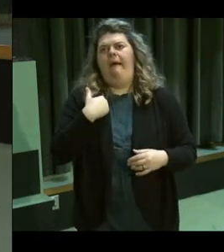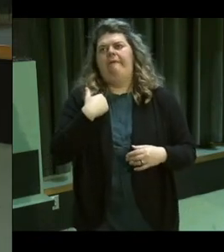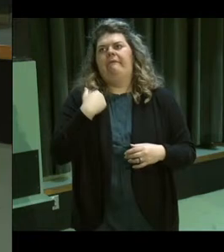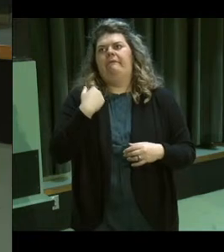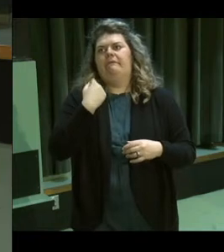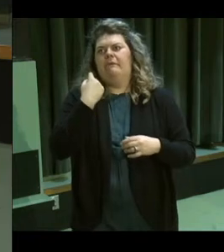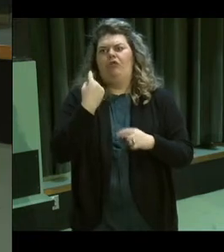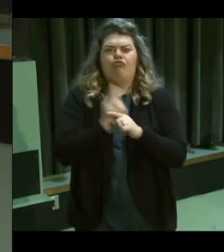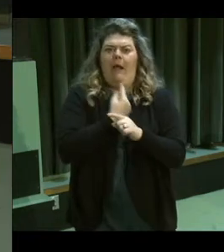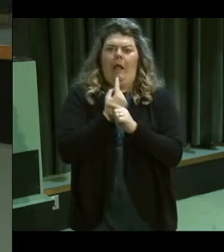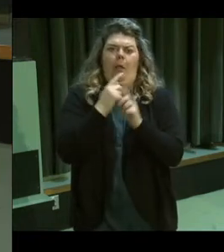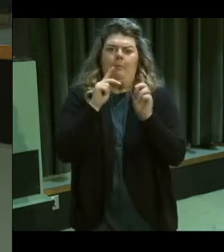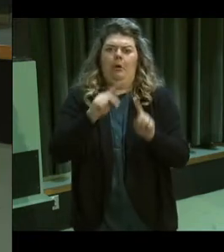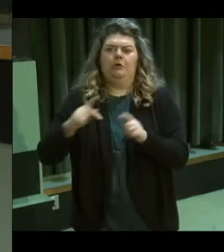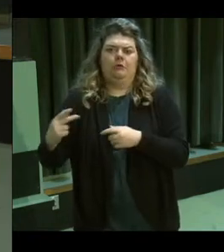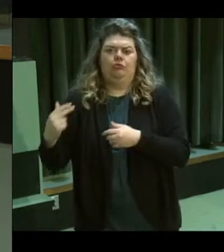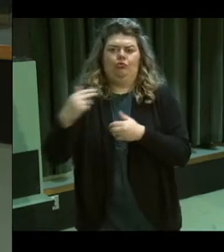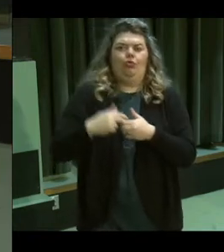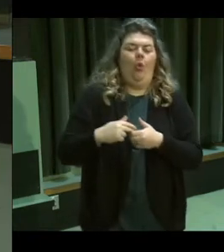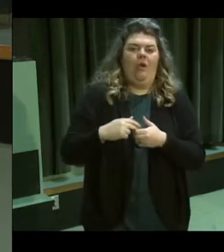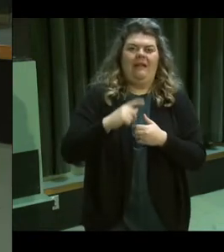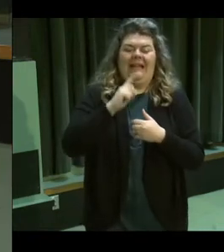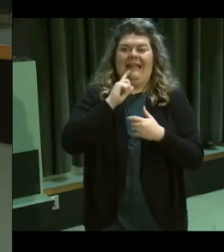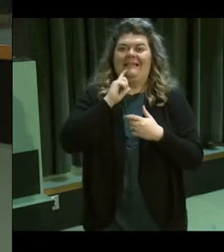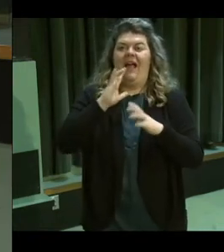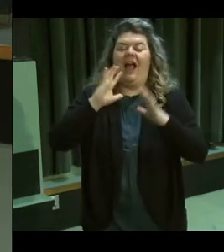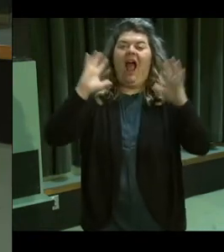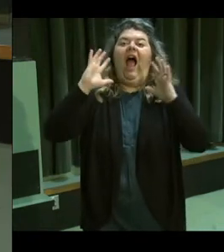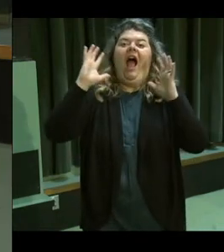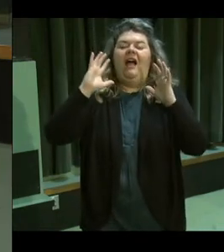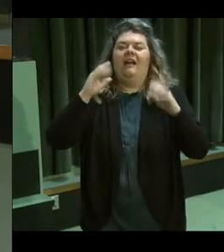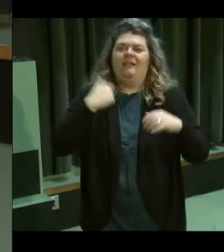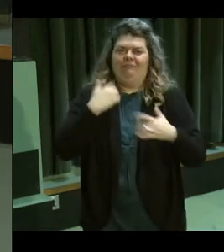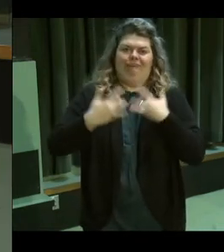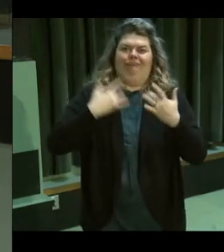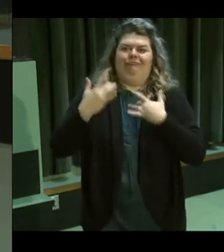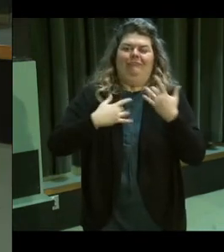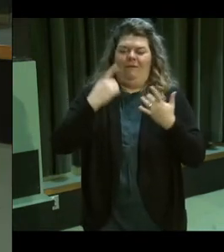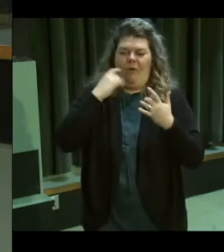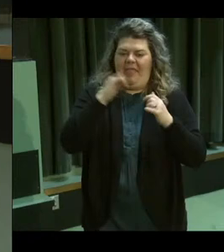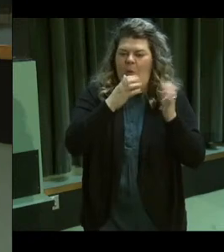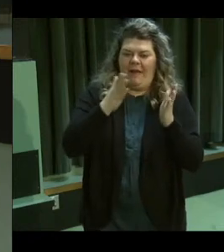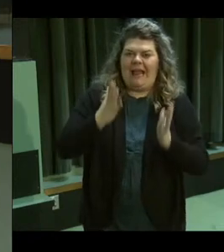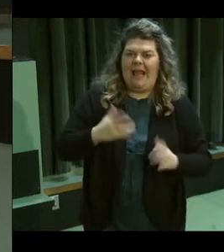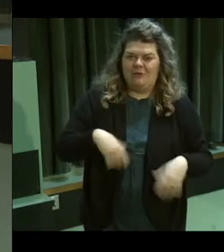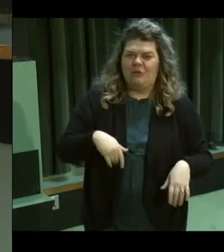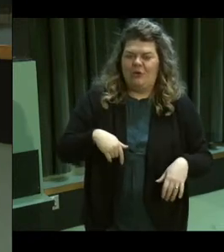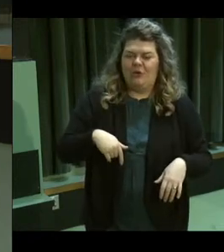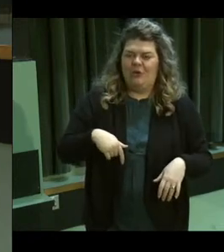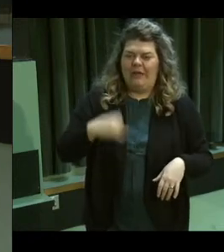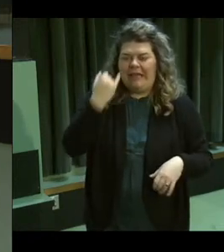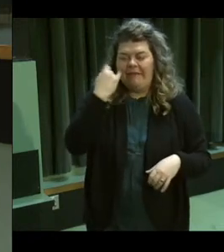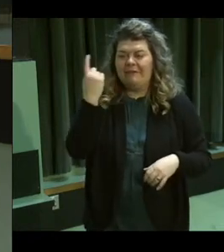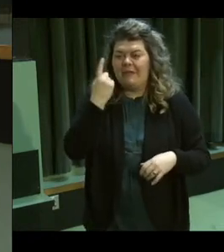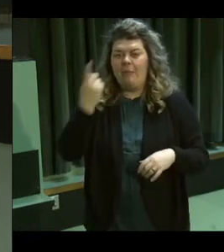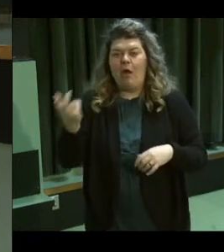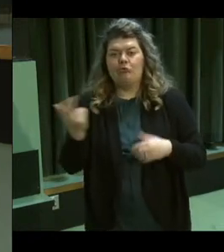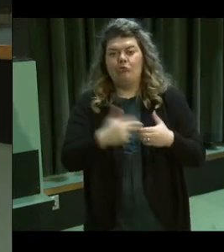person come and join a picket